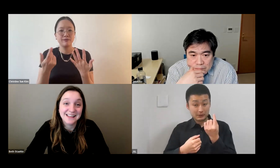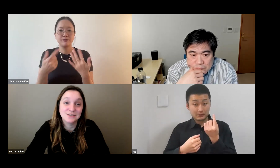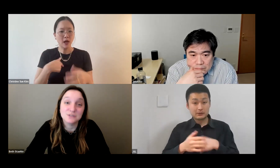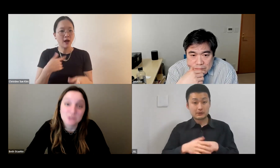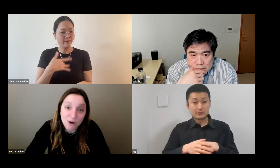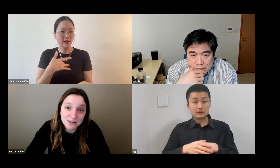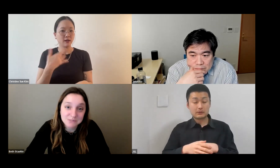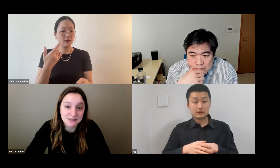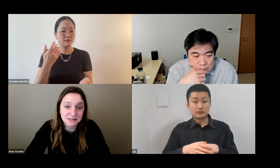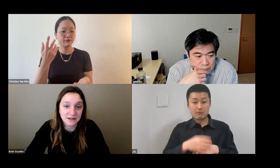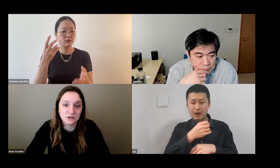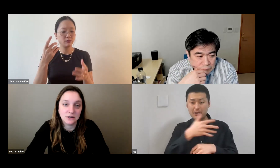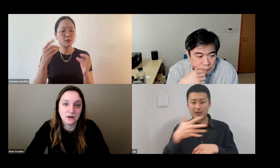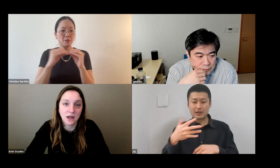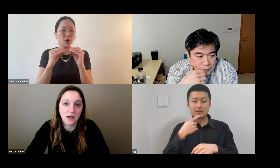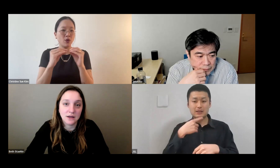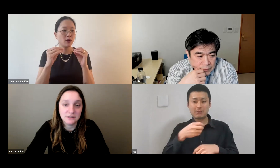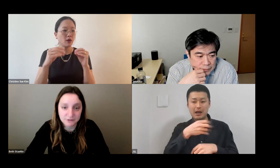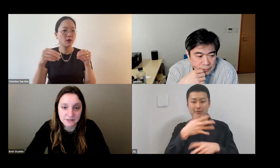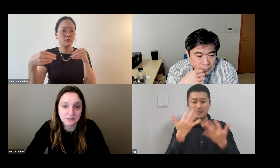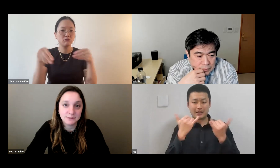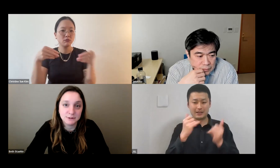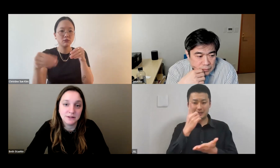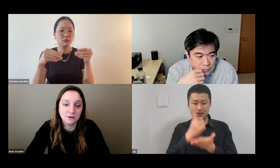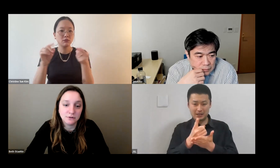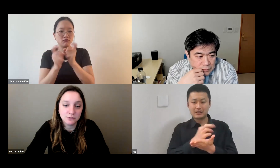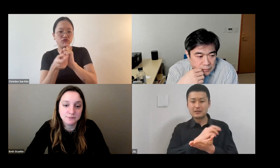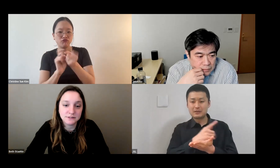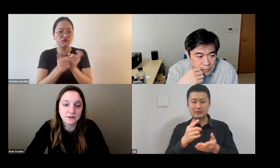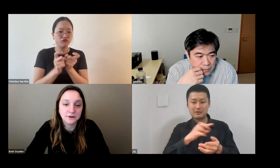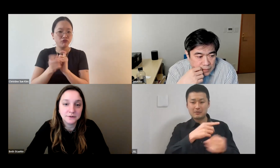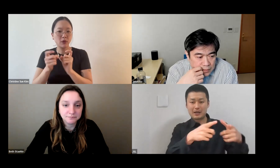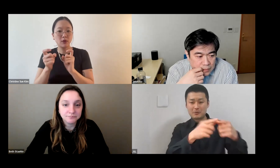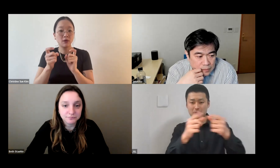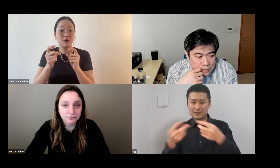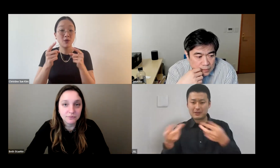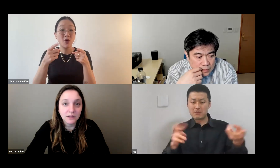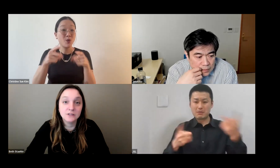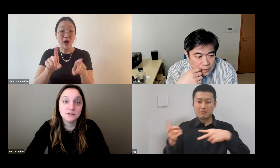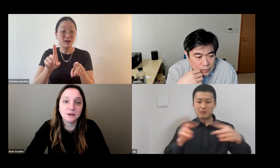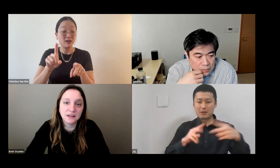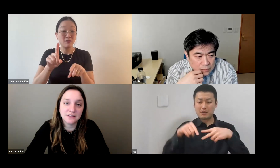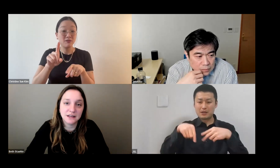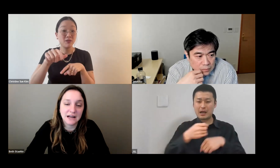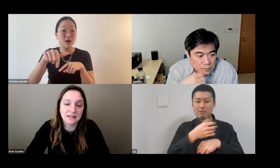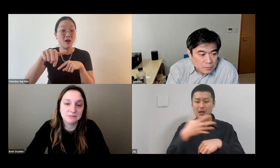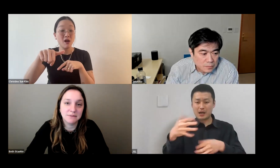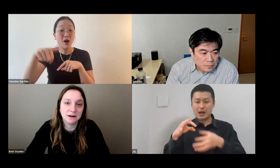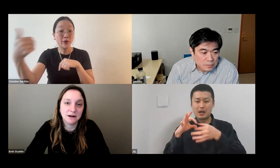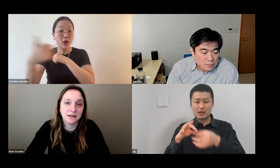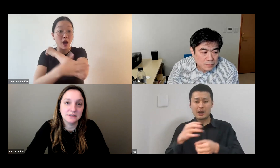So there's always been tension and differences between the groups. And so I think that has made Americans